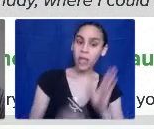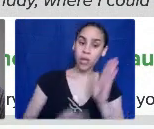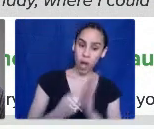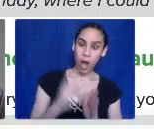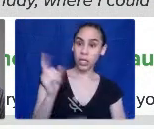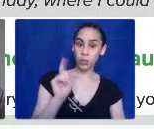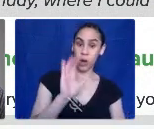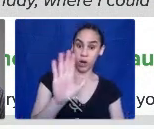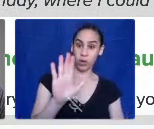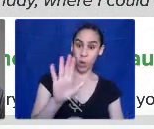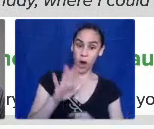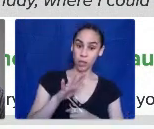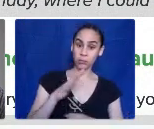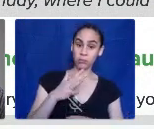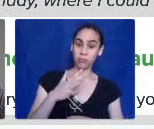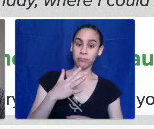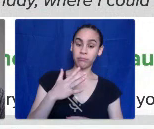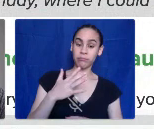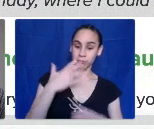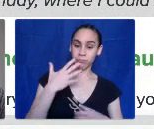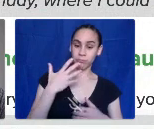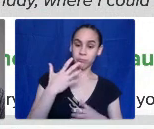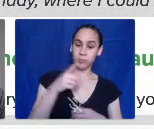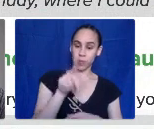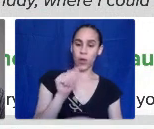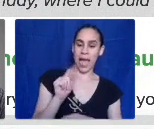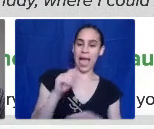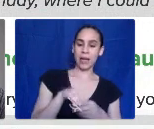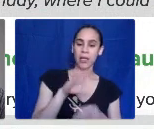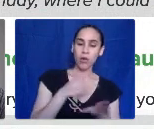the average person changes career five times in america throughout their life so you are not the